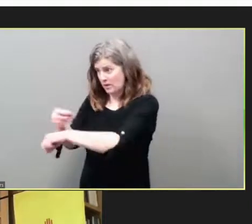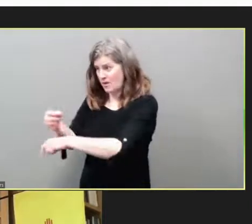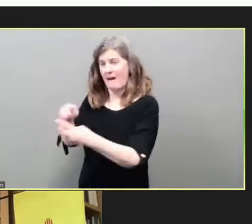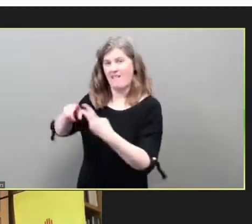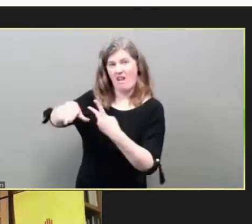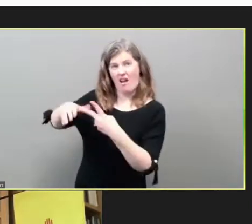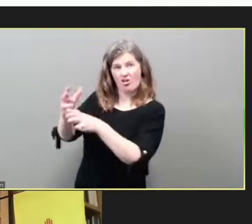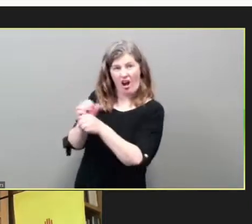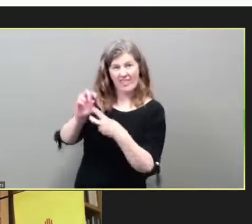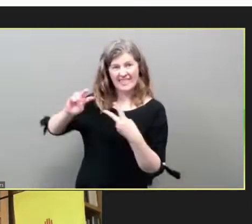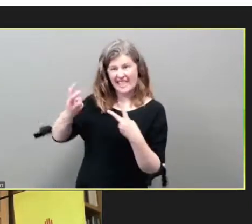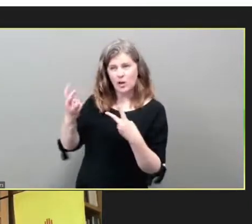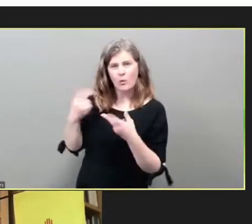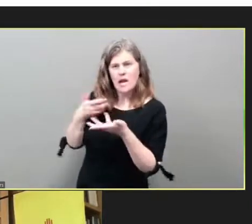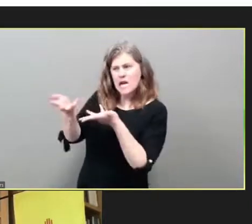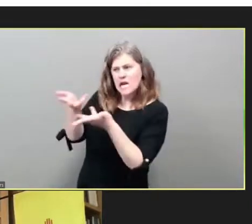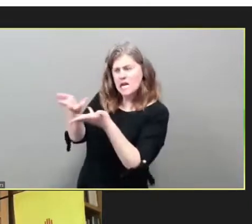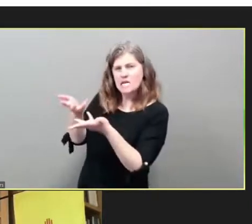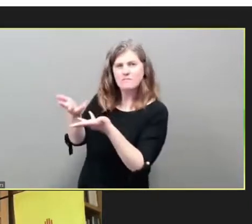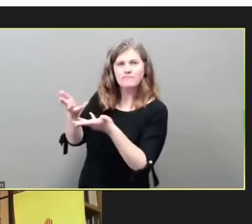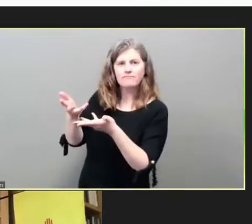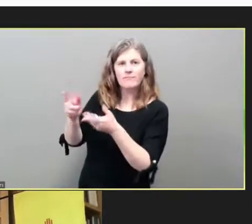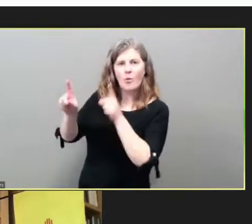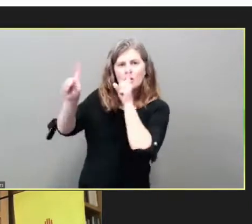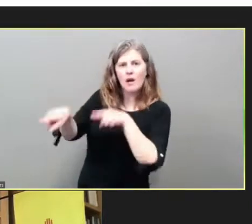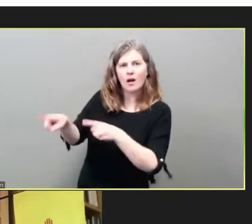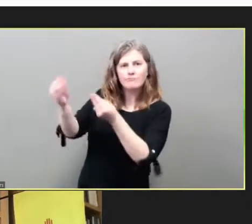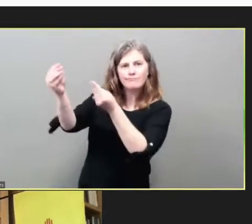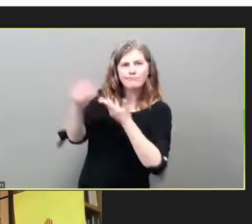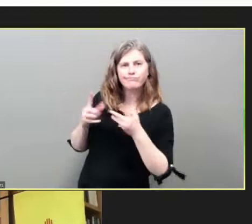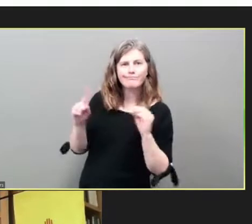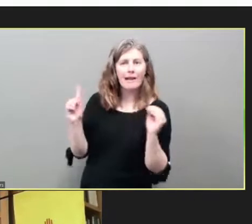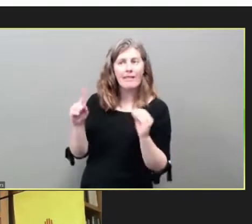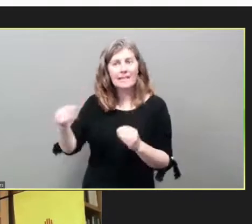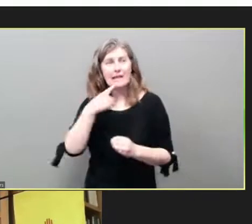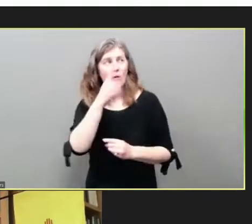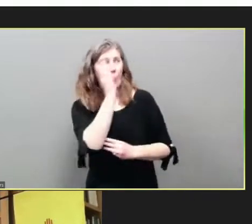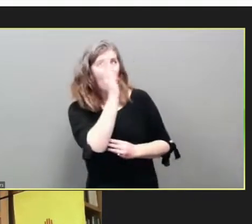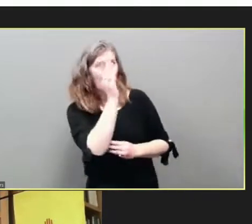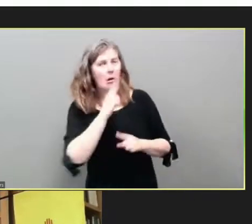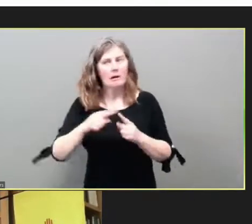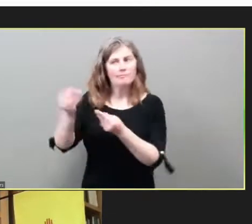that response yet. But that has been promised to us. And as far as the